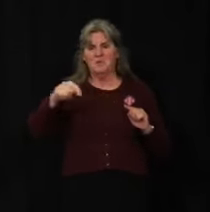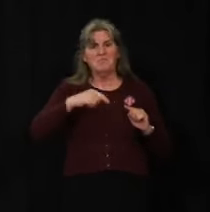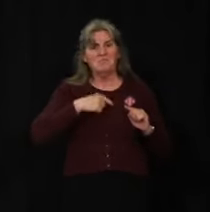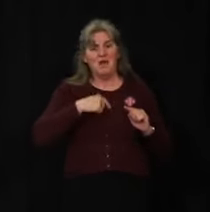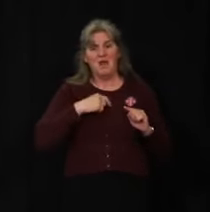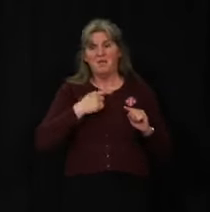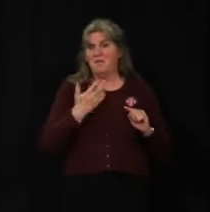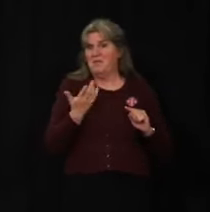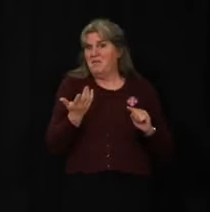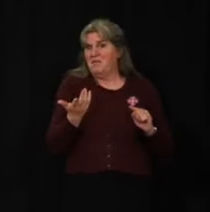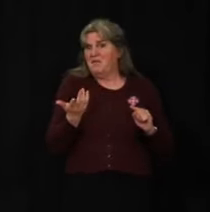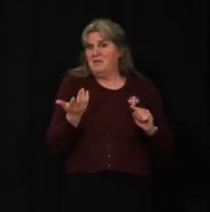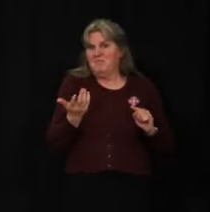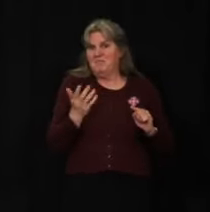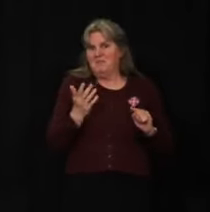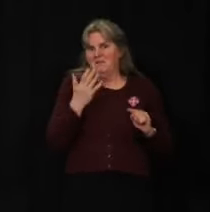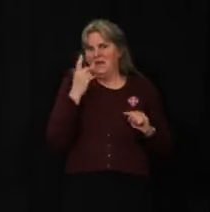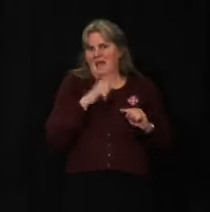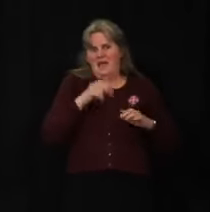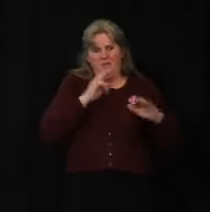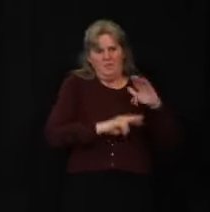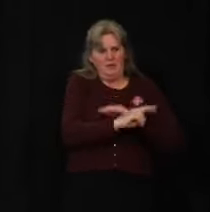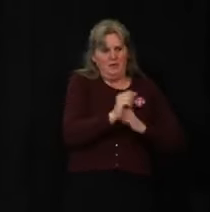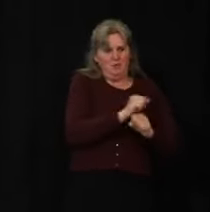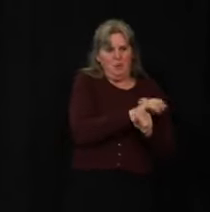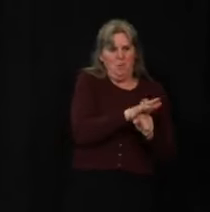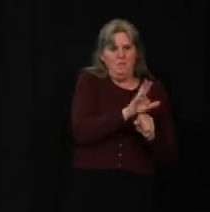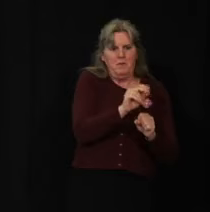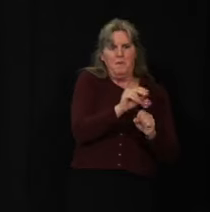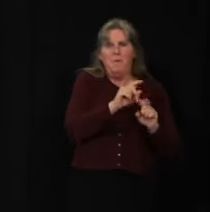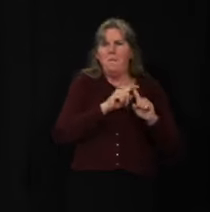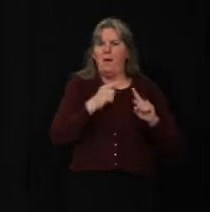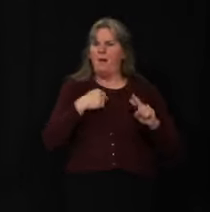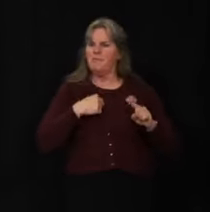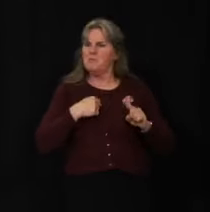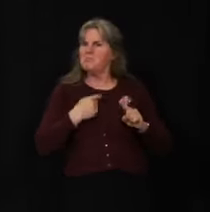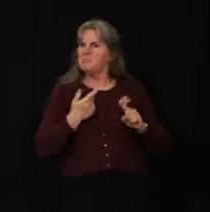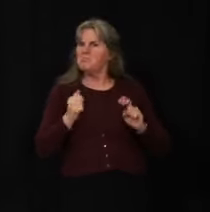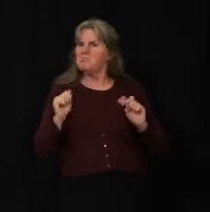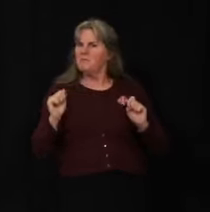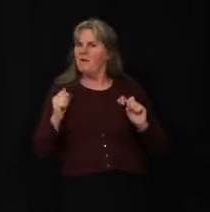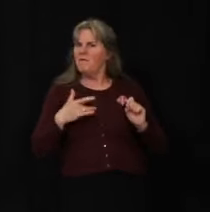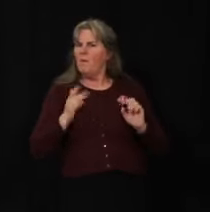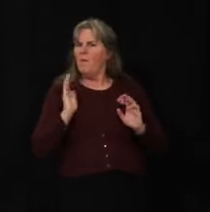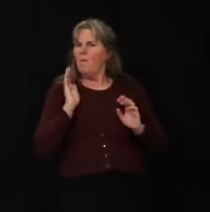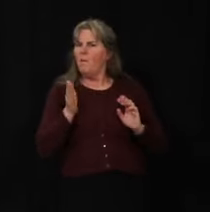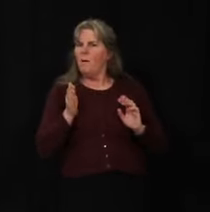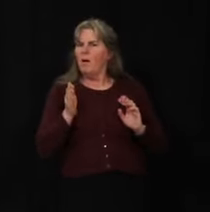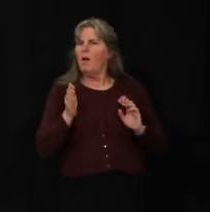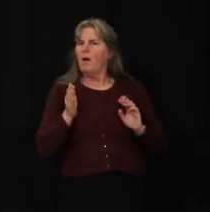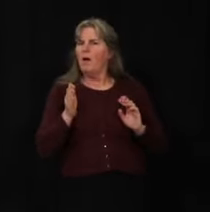That will be the expectation, because until we get to that